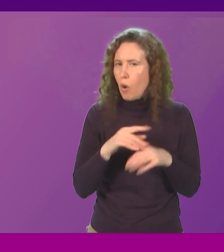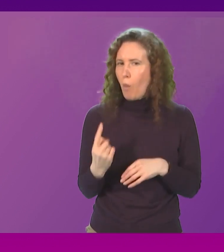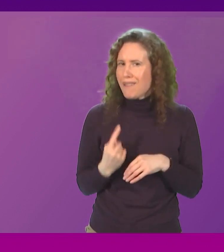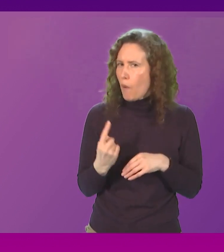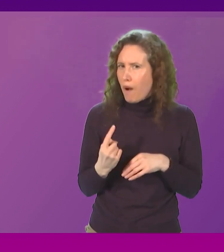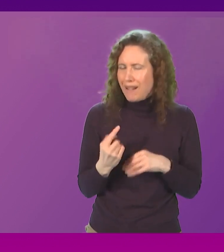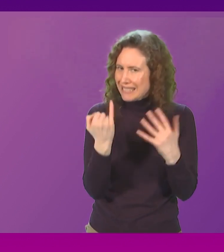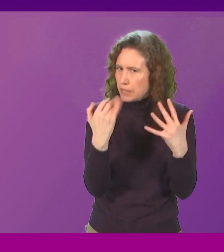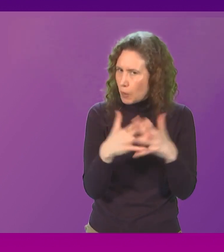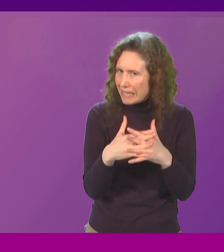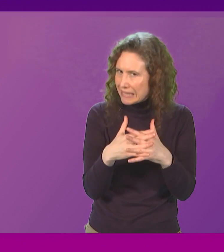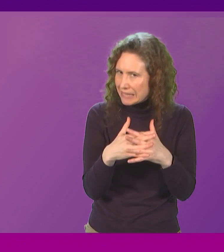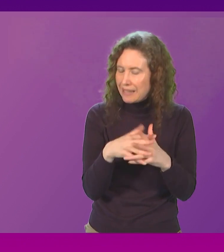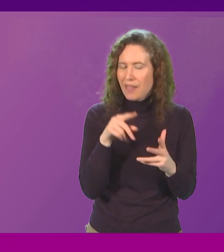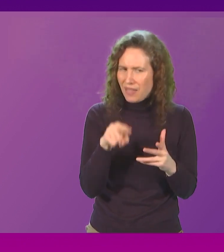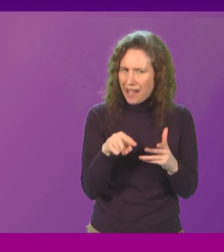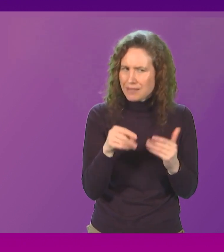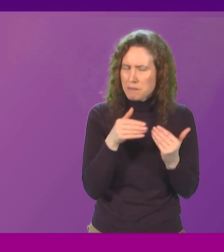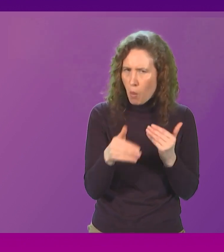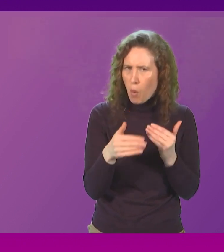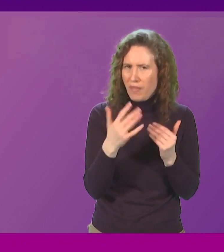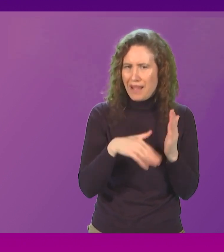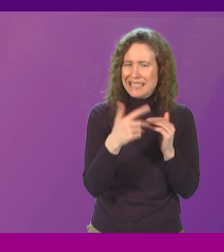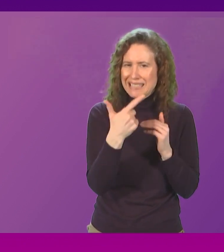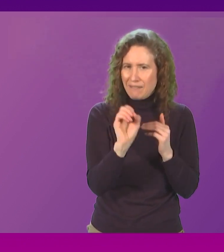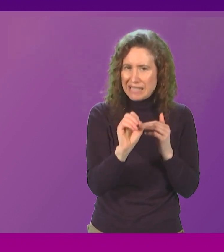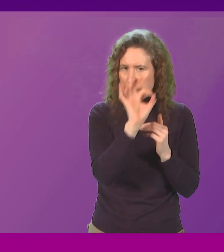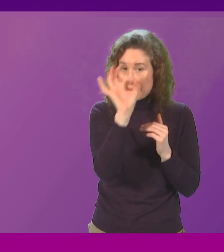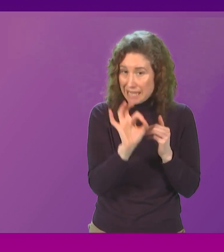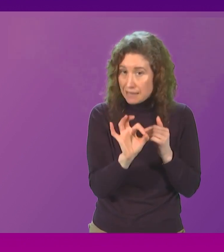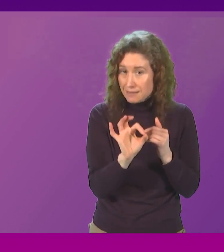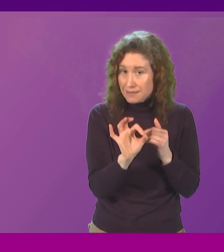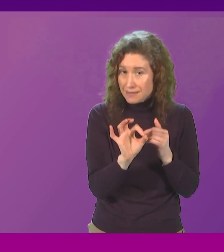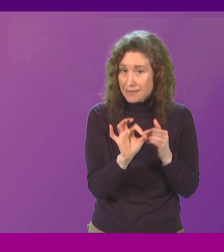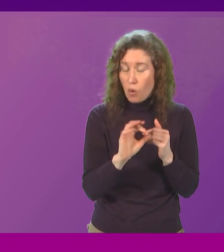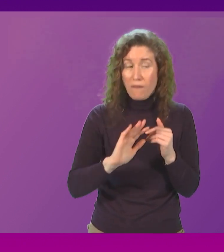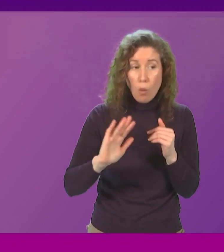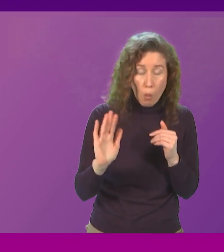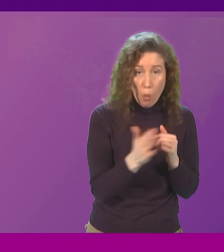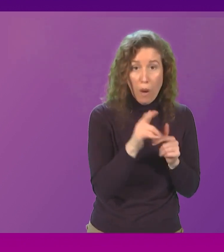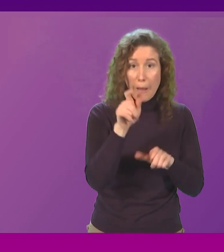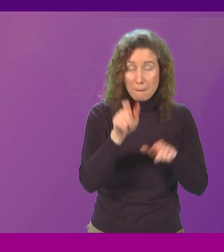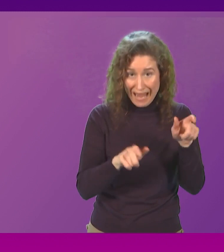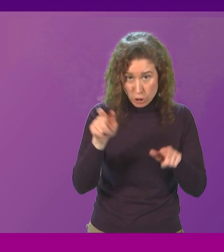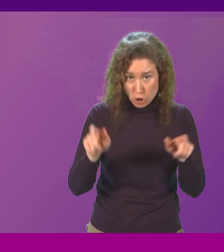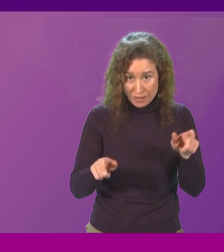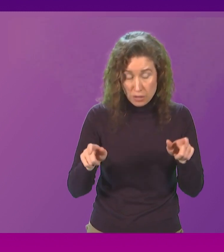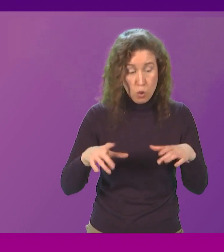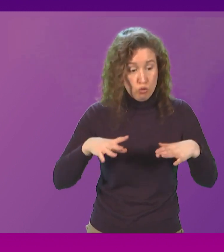That figure represented more than 70 per cent of all patients who were ready for discharge